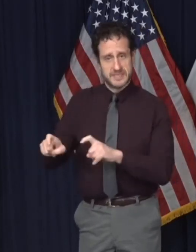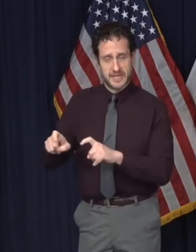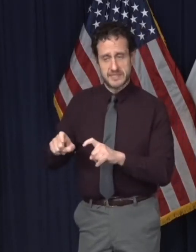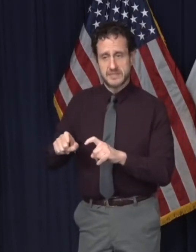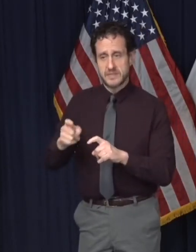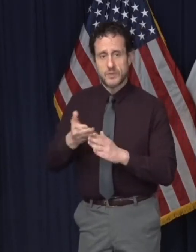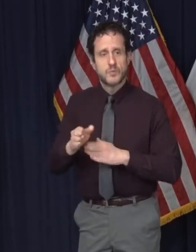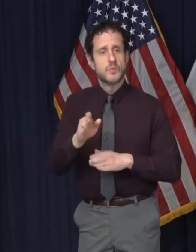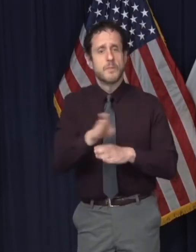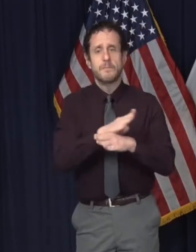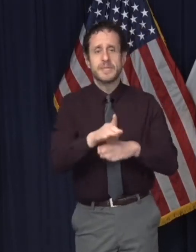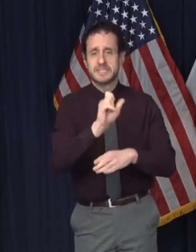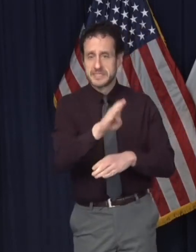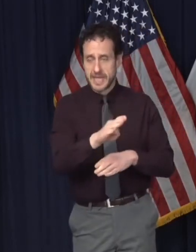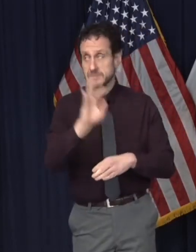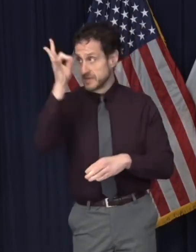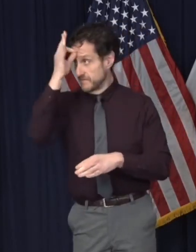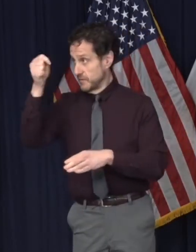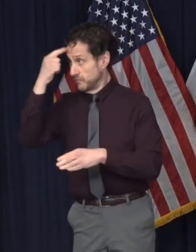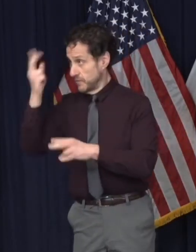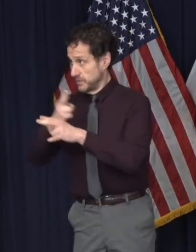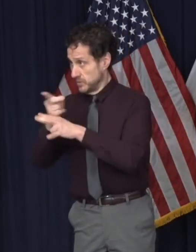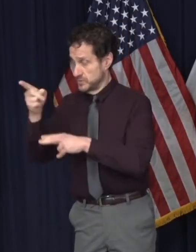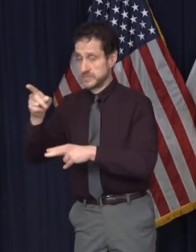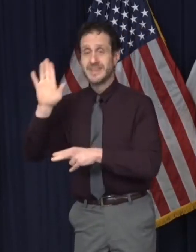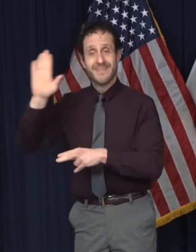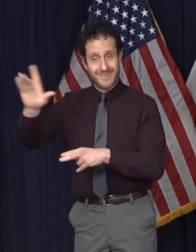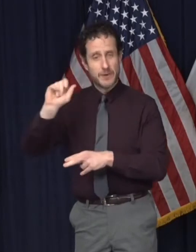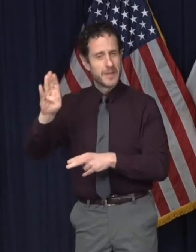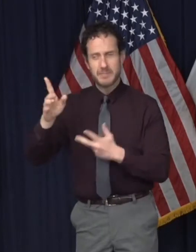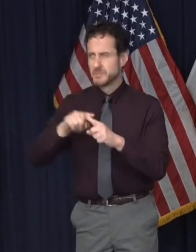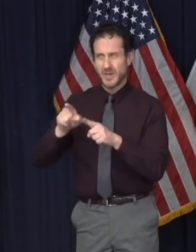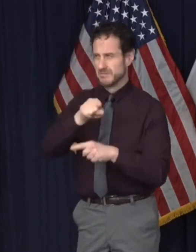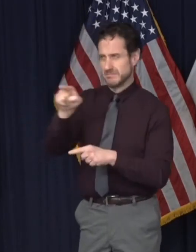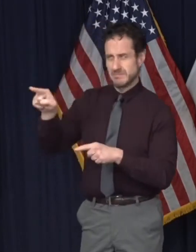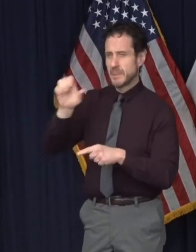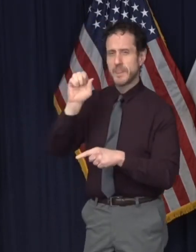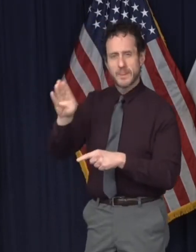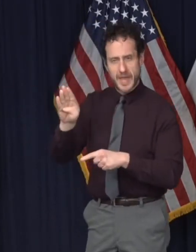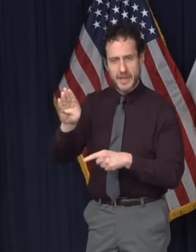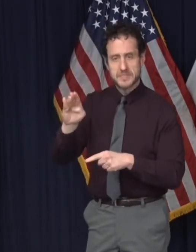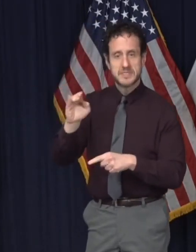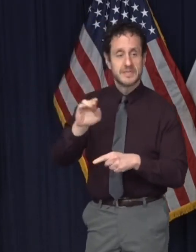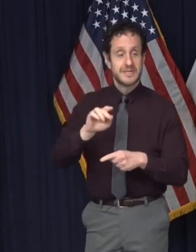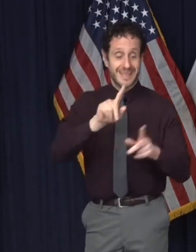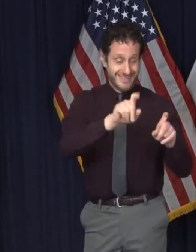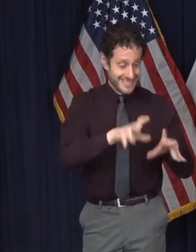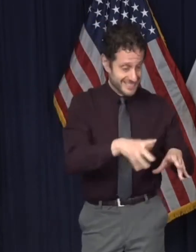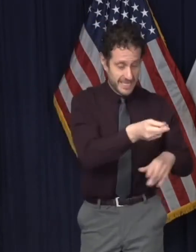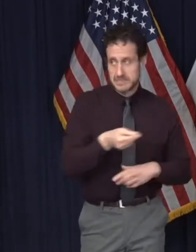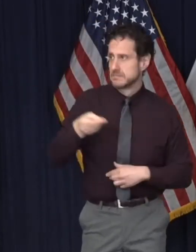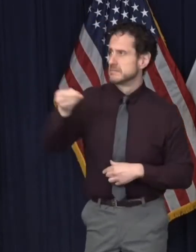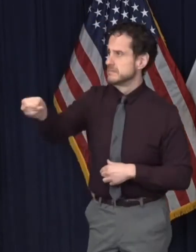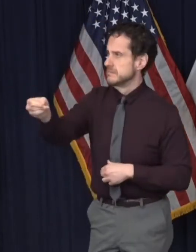BUT LESS EFFECTIVE PATH WE COULD INTEST TESTING CAPACITY THROUGH PRIVATE LABS USED BY THE FEDERAL GOVERNMENT.